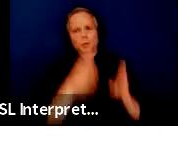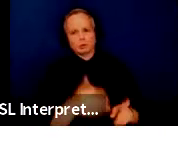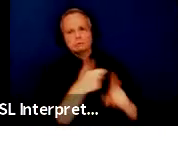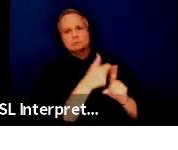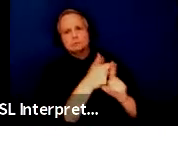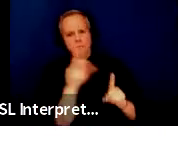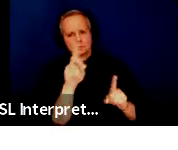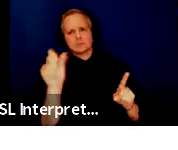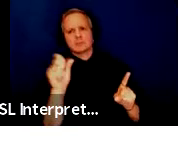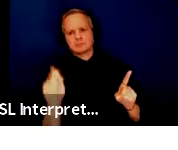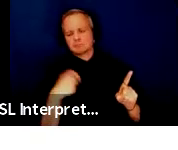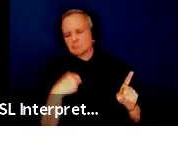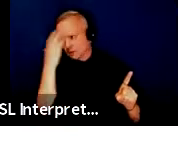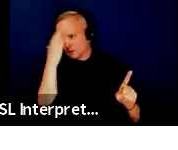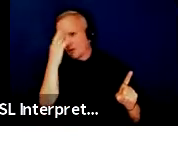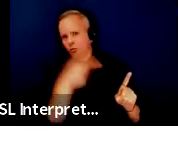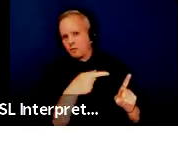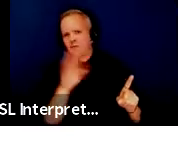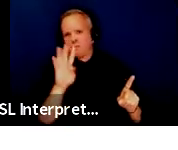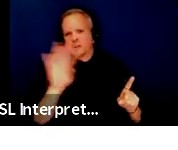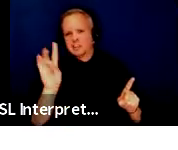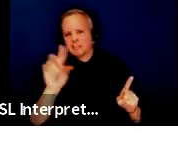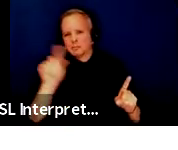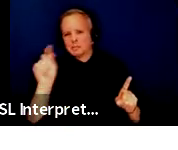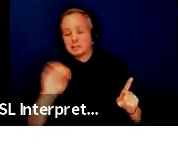ALTHOUGH I'M SURE THAT NUMBER IS PROBABLY MUCH HIGHER.